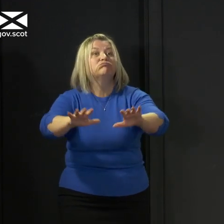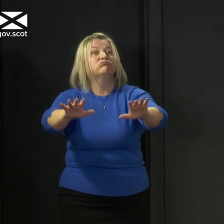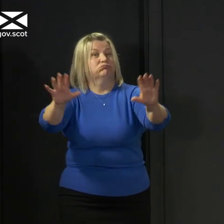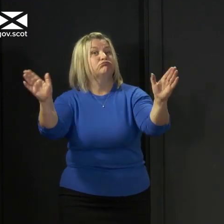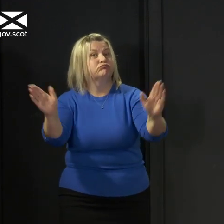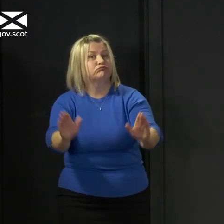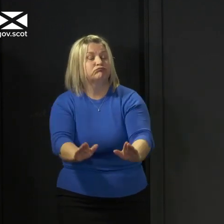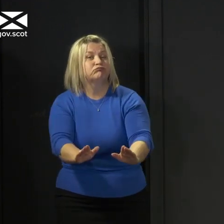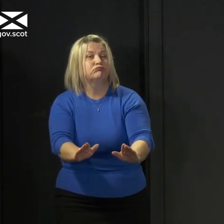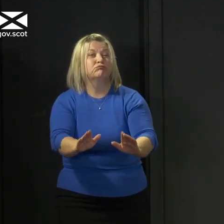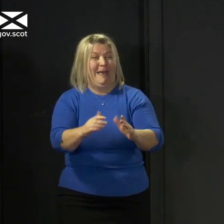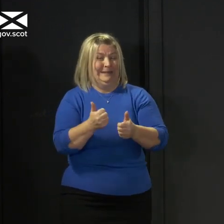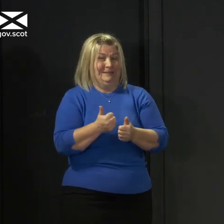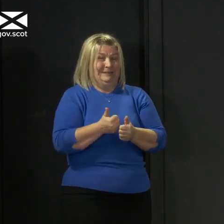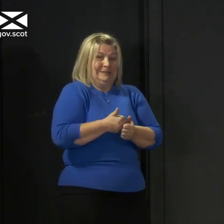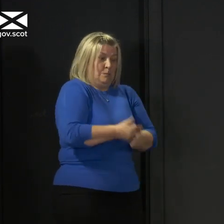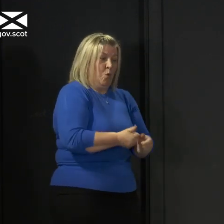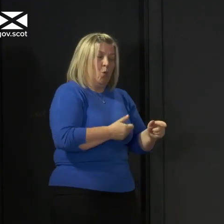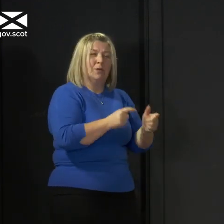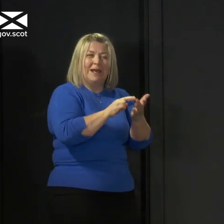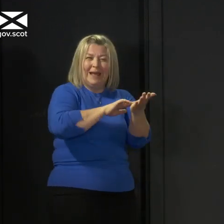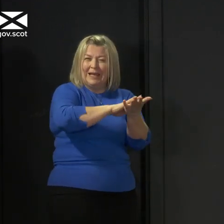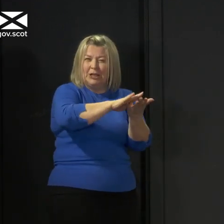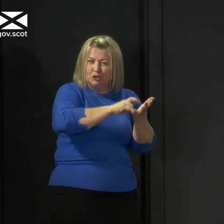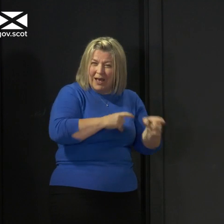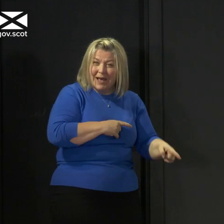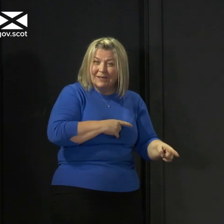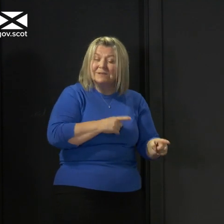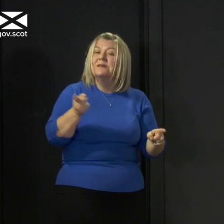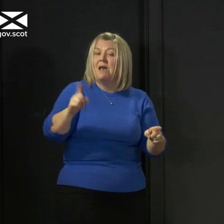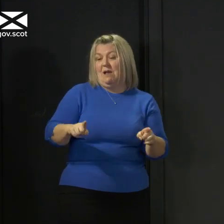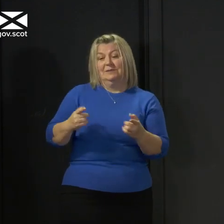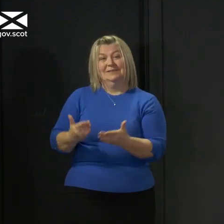again to everyone for doing that I'm now going to hand over to dr. Gregor Smith